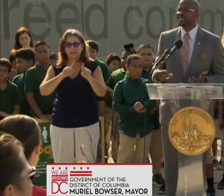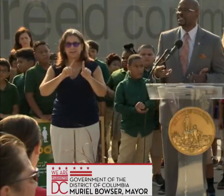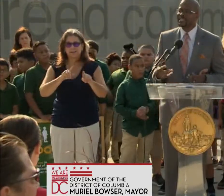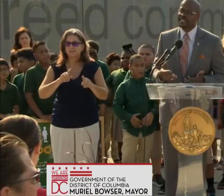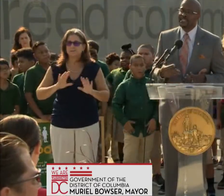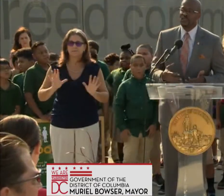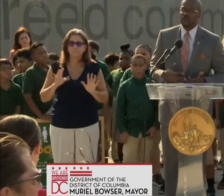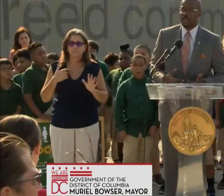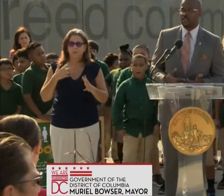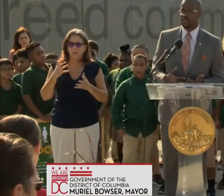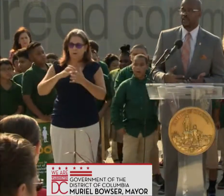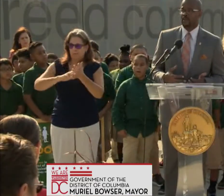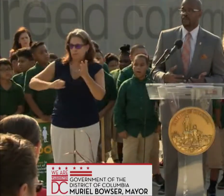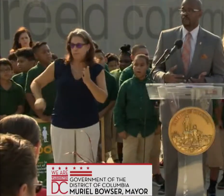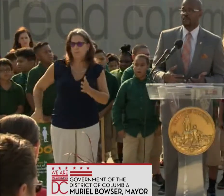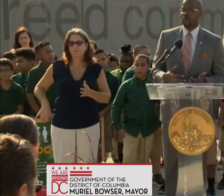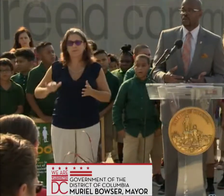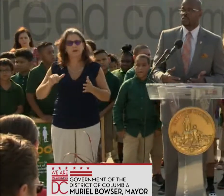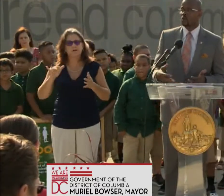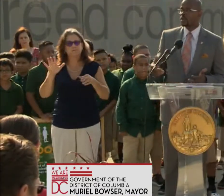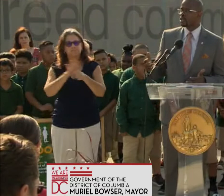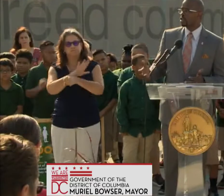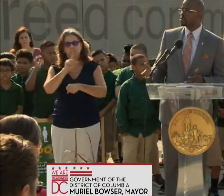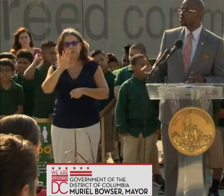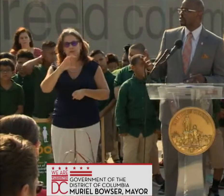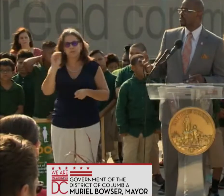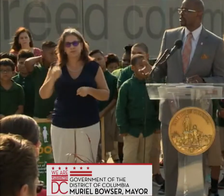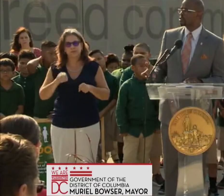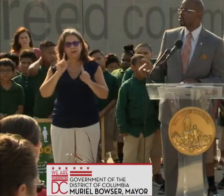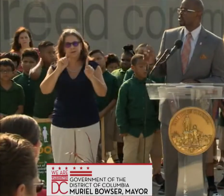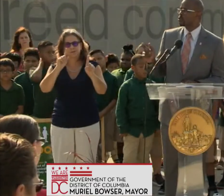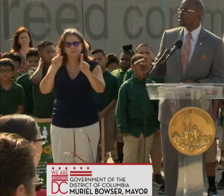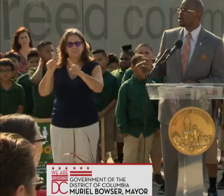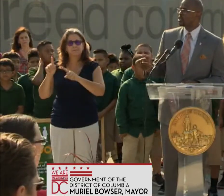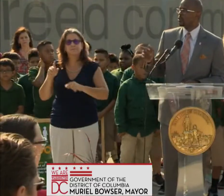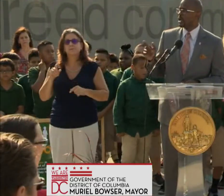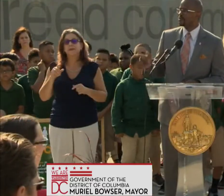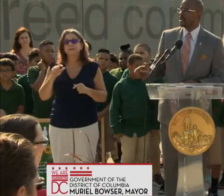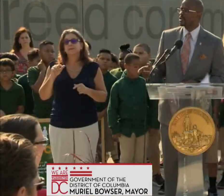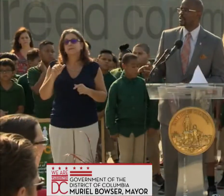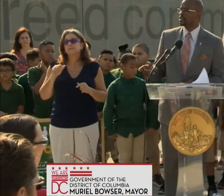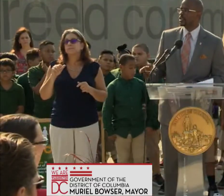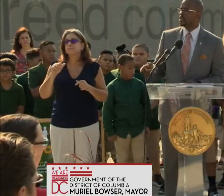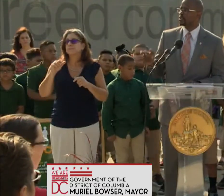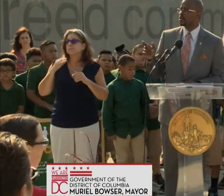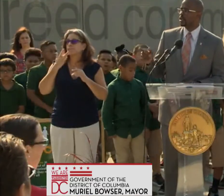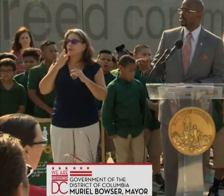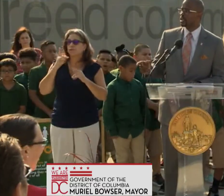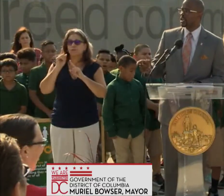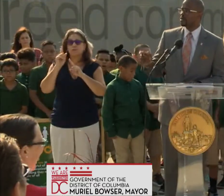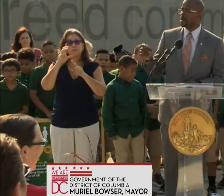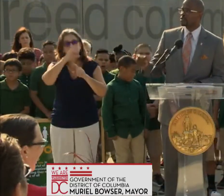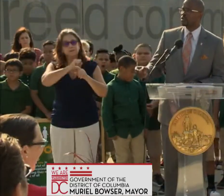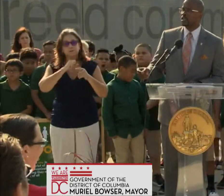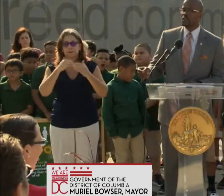less than 10 school days so we need our students to be in school because we know that we have talented educators who can educate them and make sure they learn